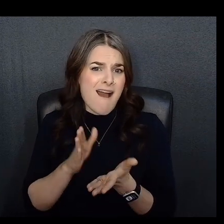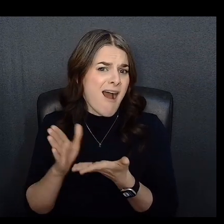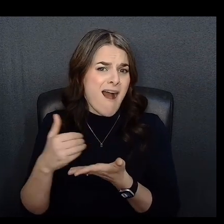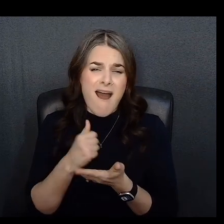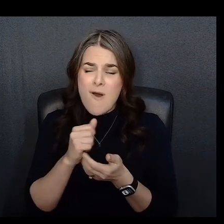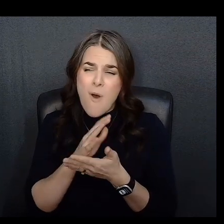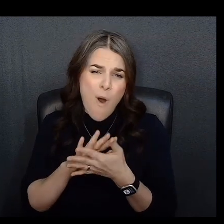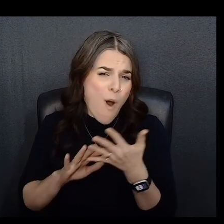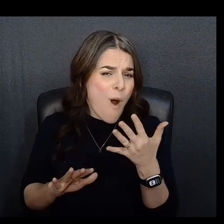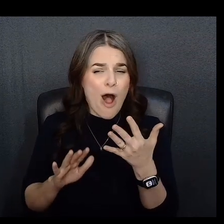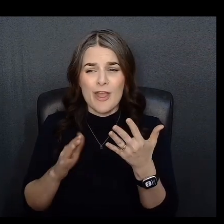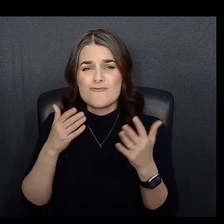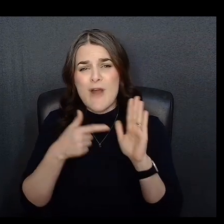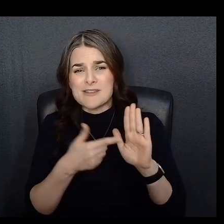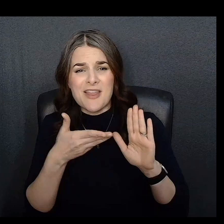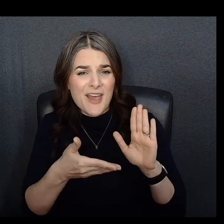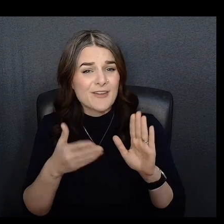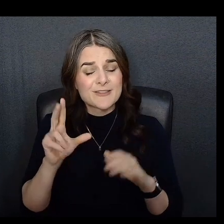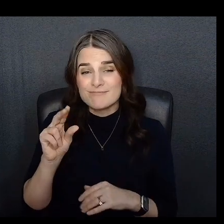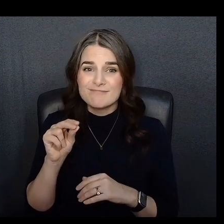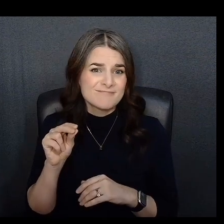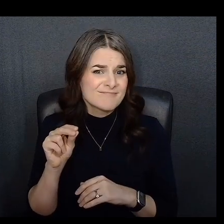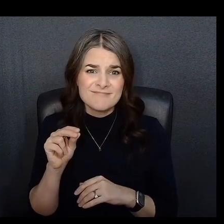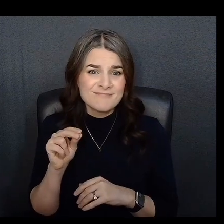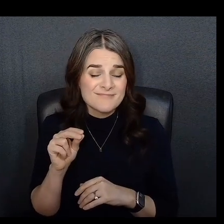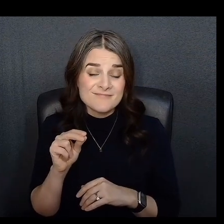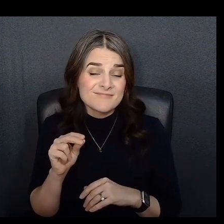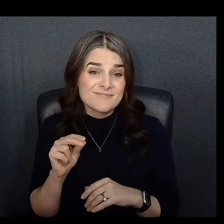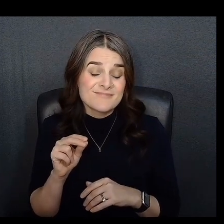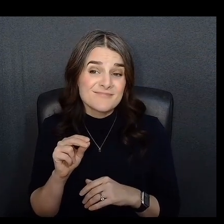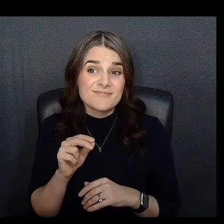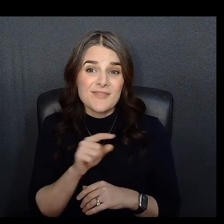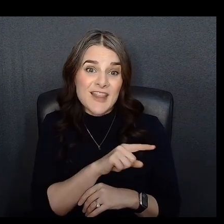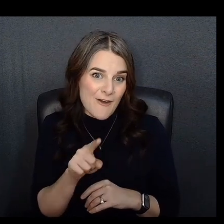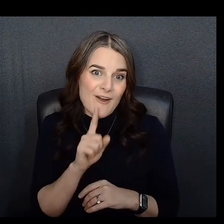have or want to talk about, but this is a start